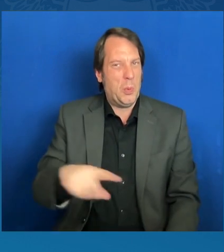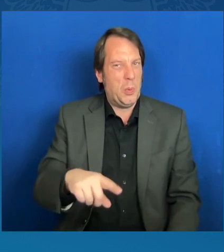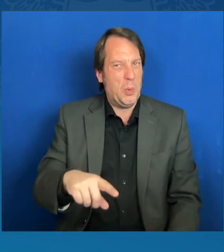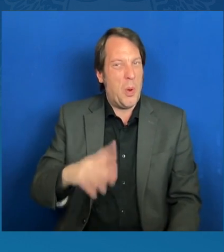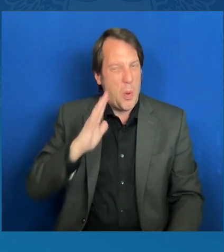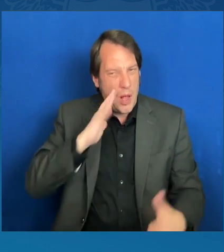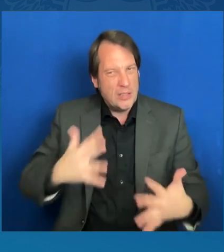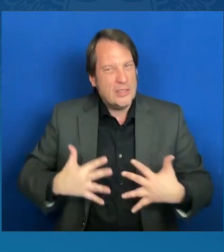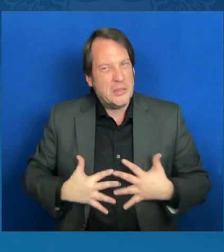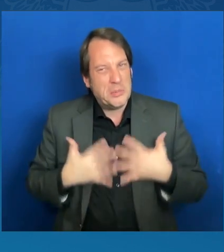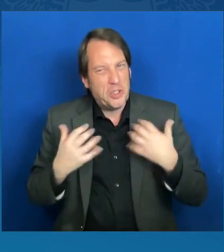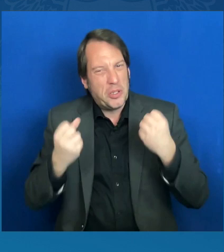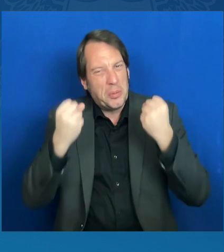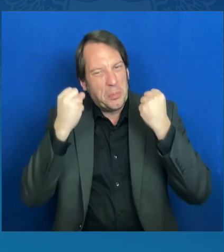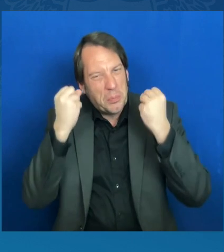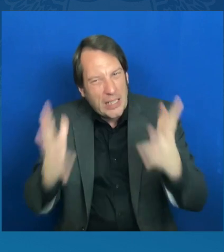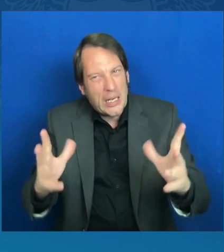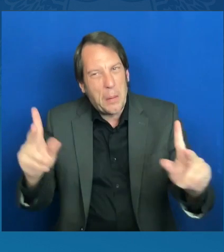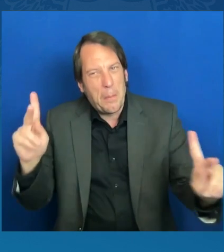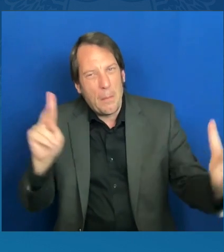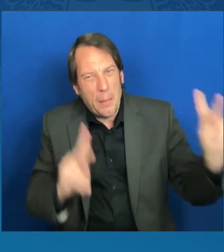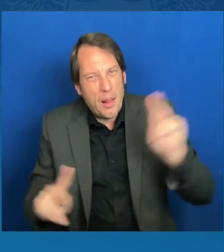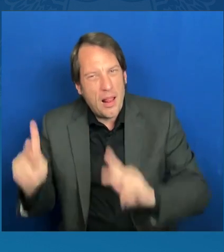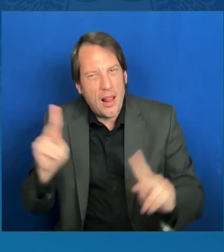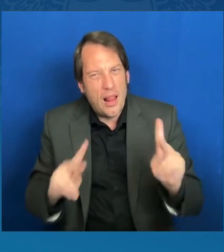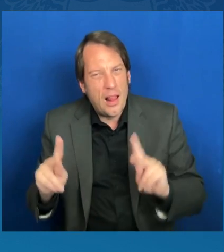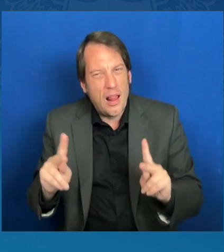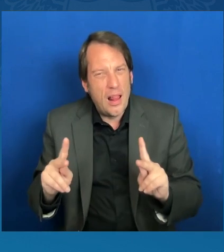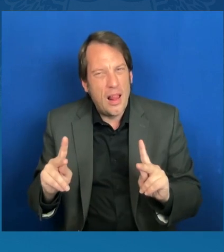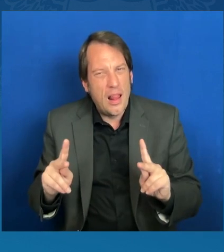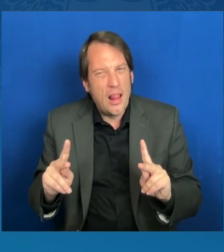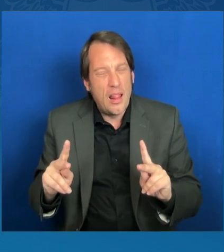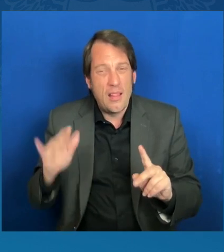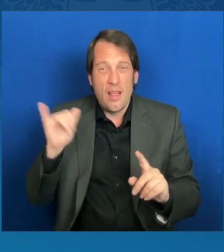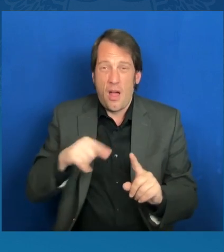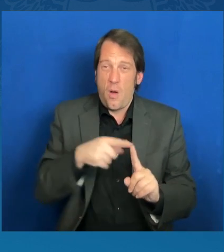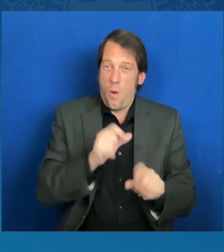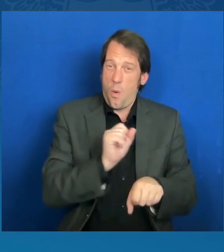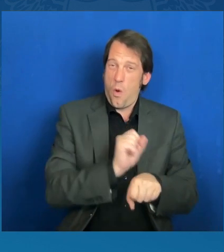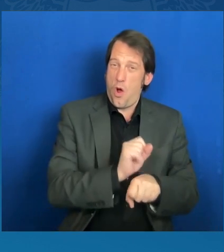The spirit behind this work is also the spirit of understanding the significance of a principle